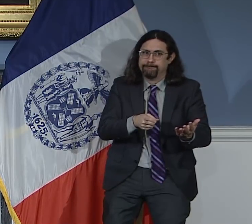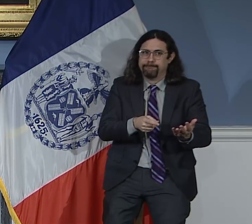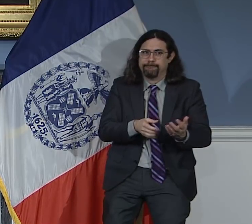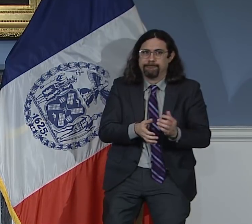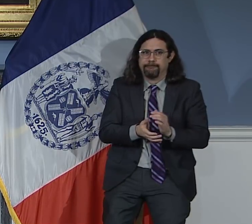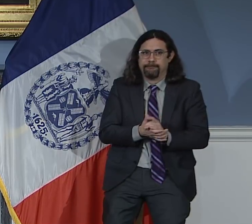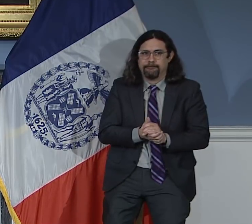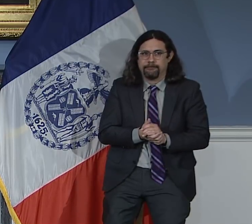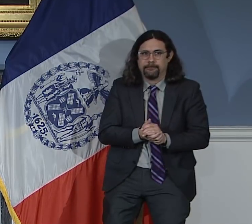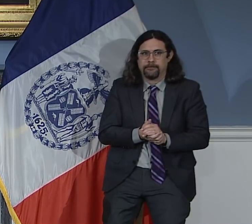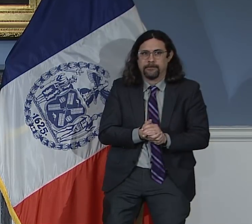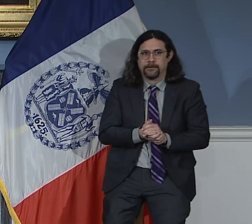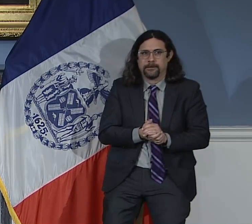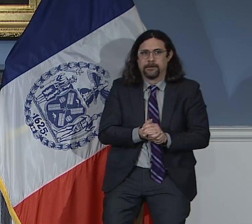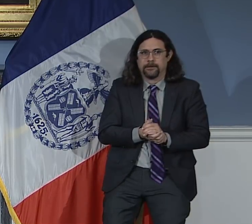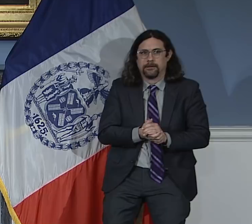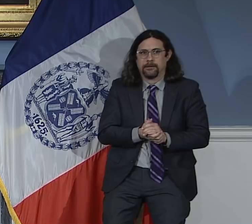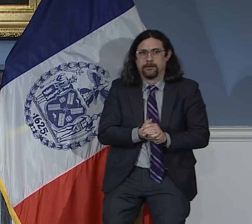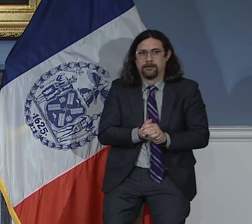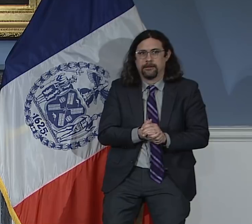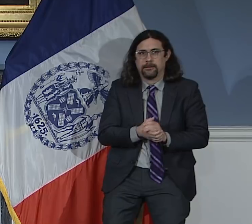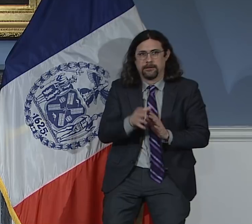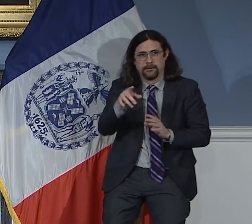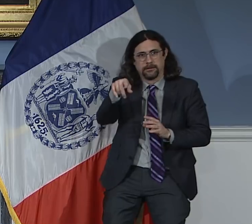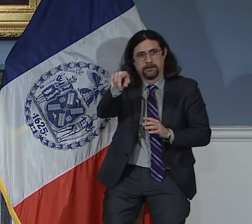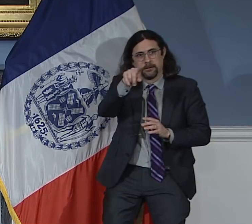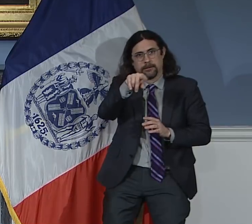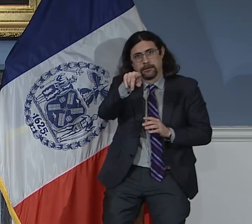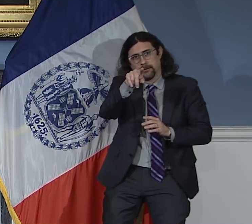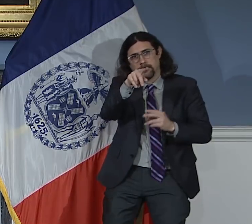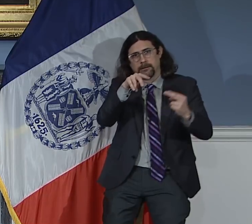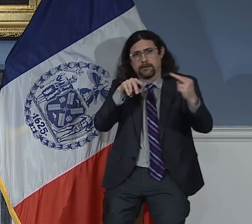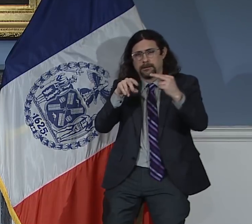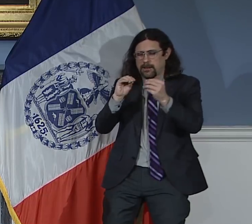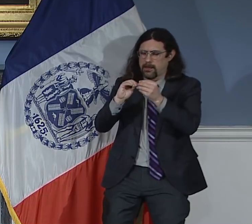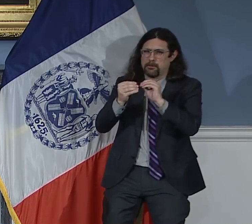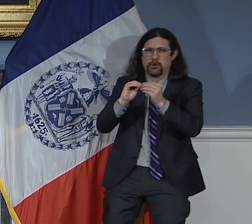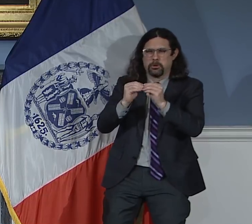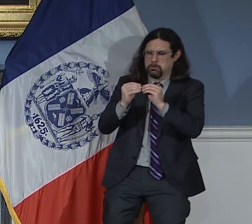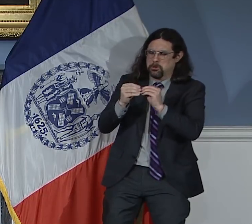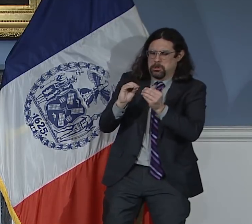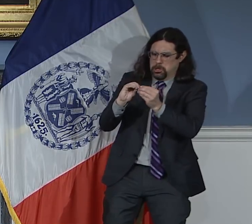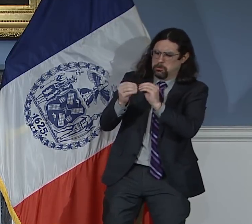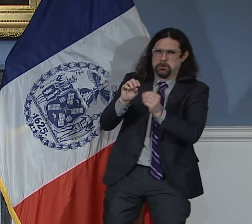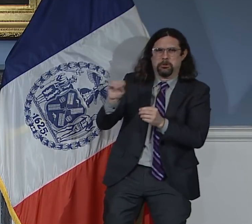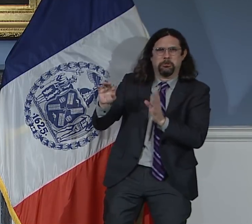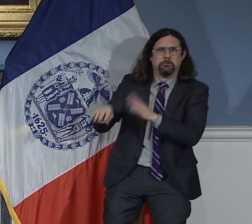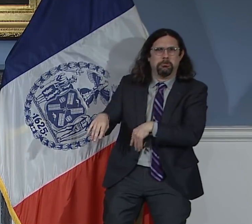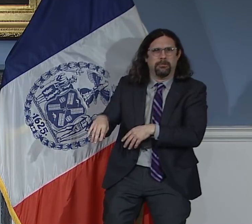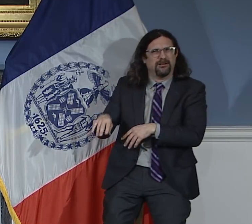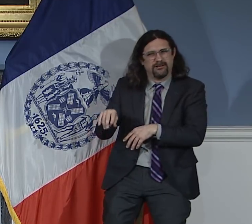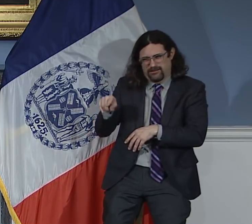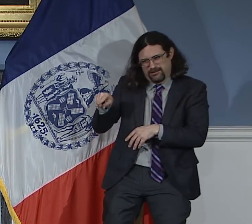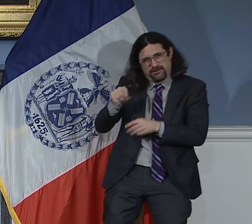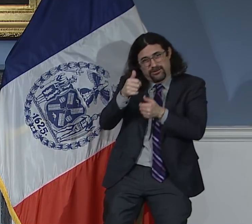WANT YOU TO THINK OTF H EMAS YOUR FELLOW NEW YORKERS. EVERY NUMBER MEANS ANOTHER PERSON HAS BEEN AFFECTED BY THIS